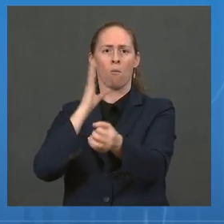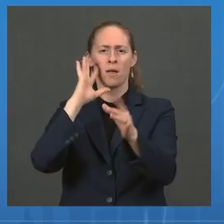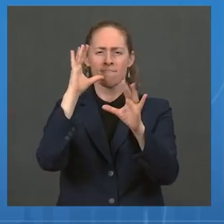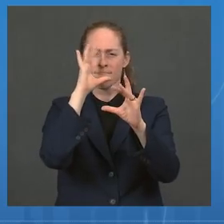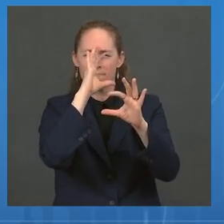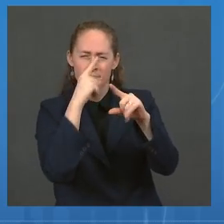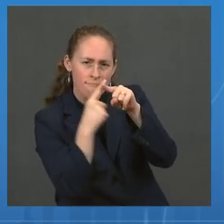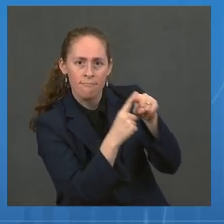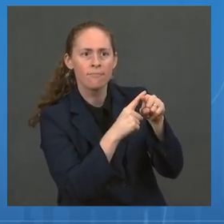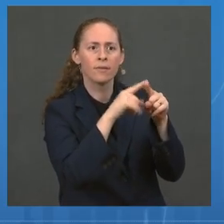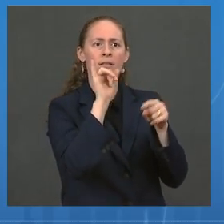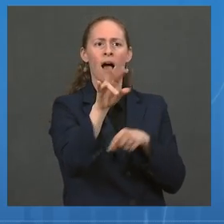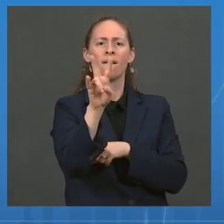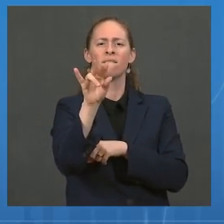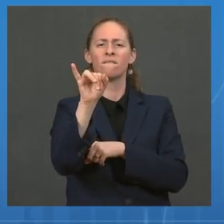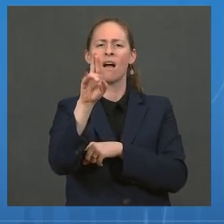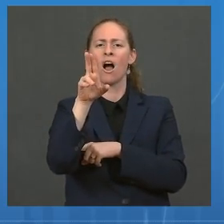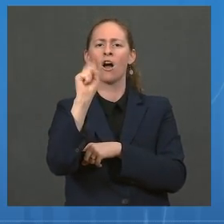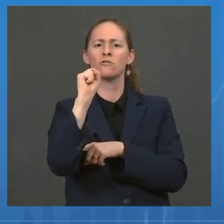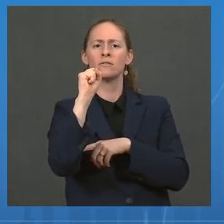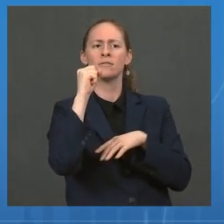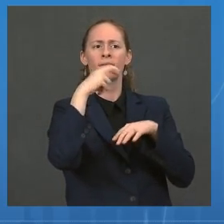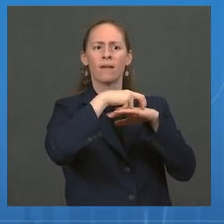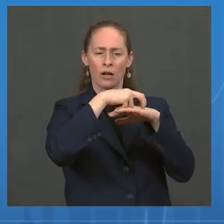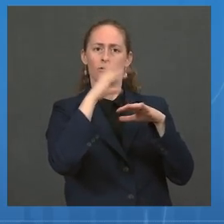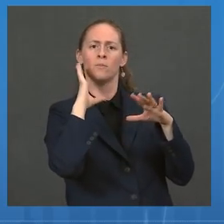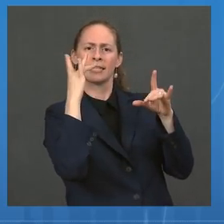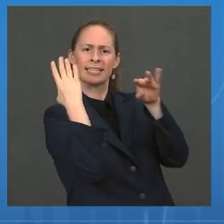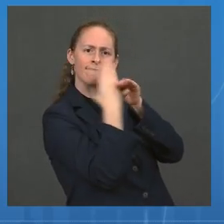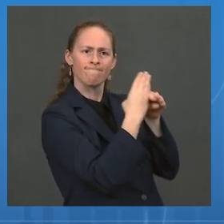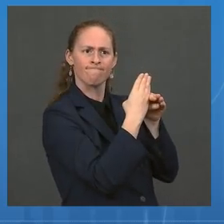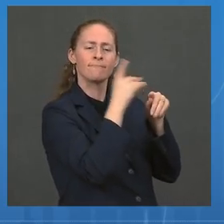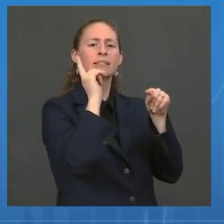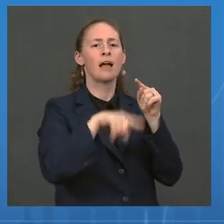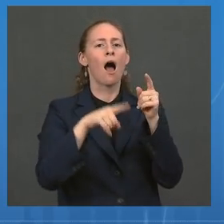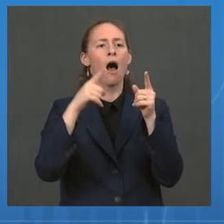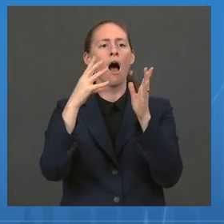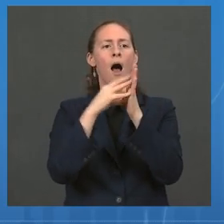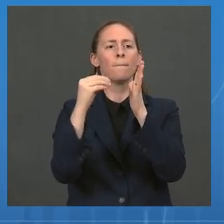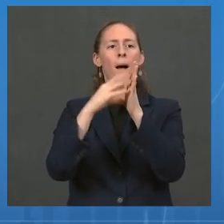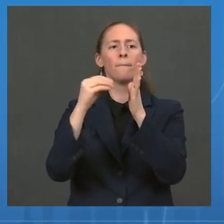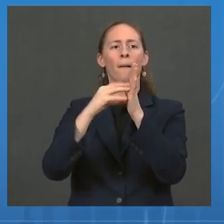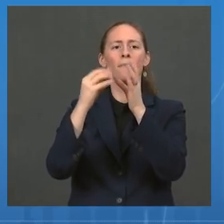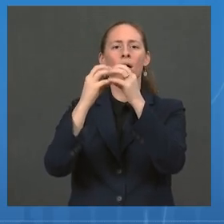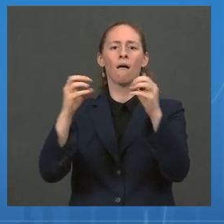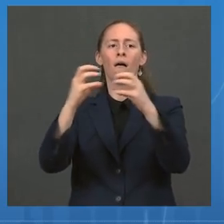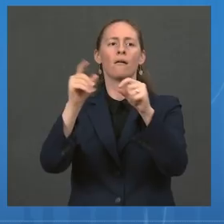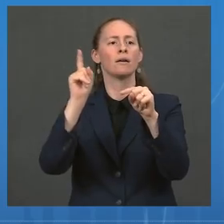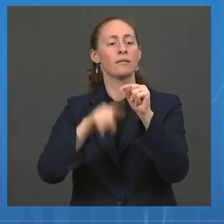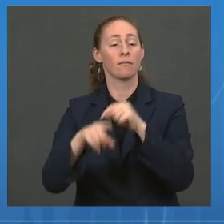We already have one FDA-approved small molecule -- remdesivir. There are other antivirals in trial,